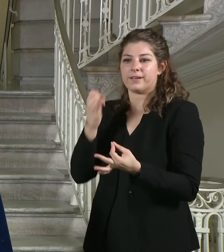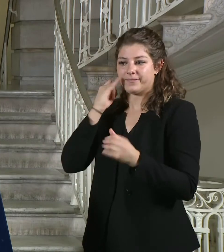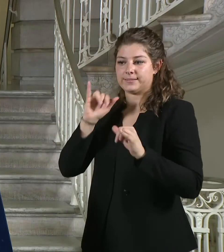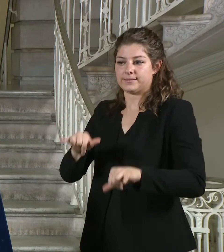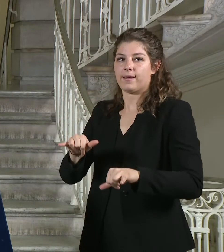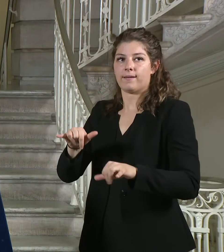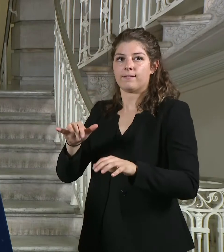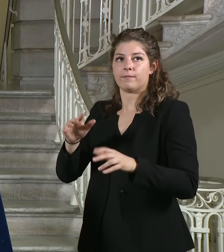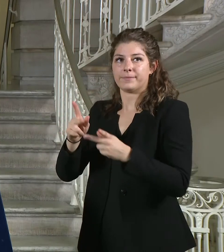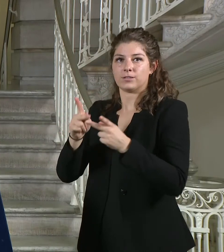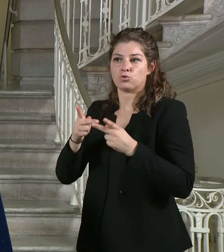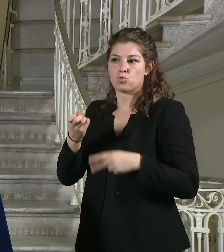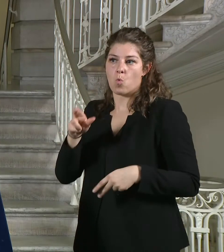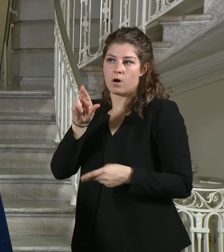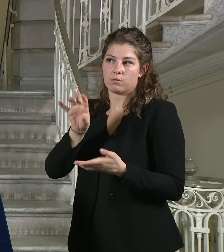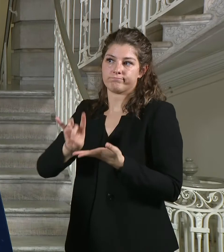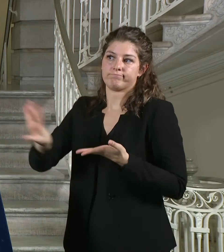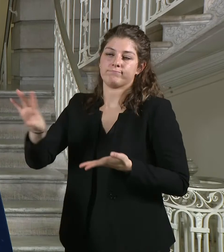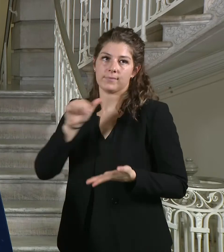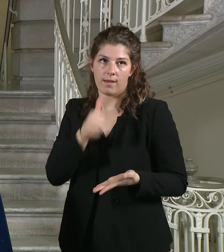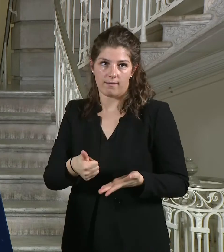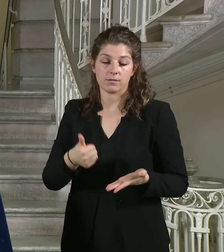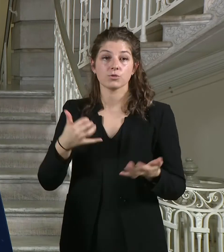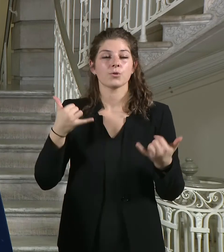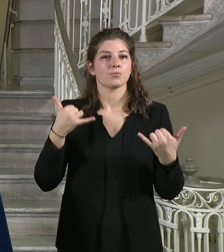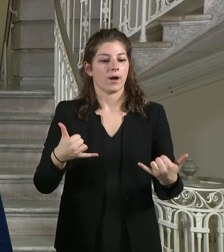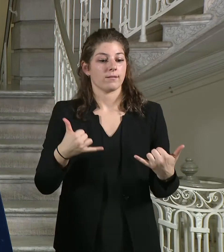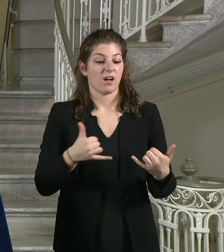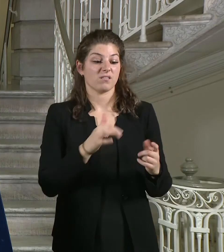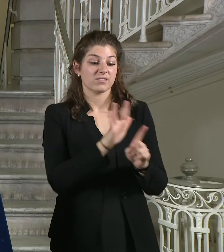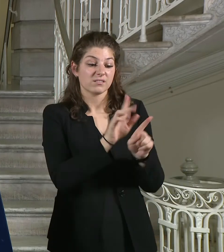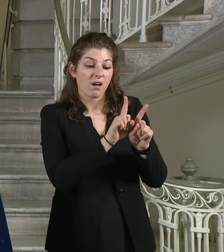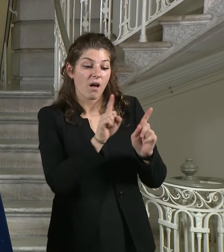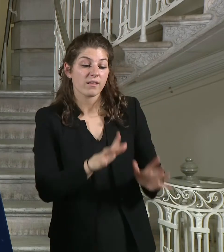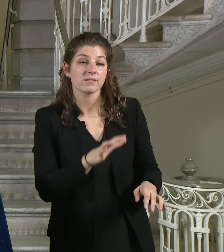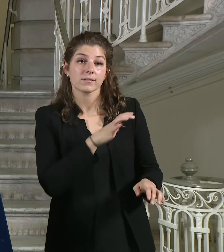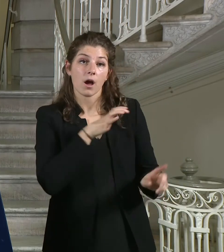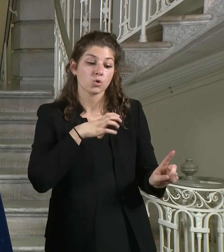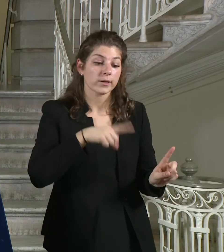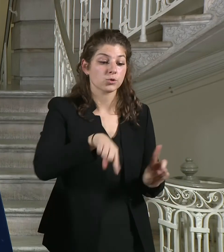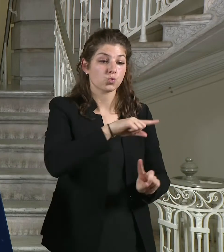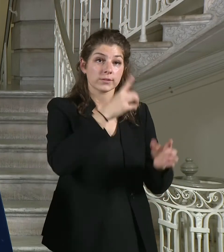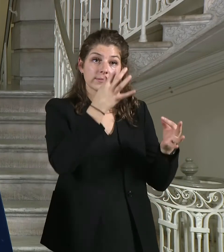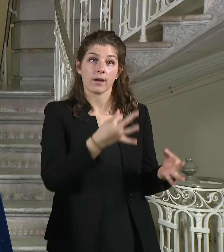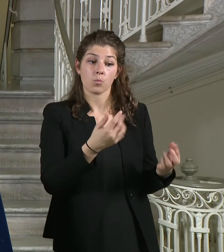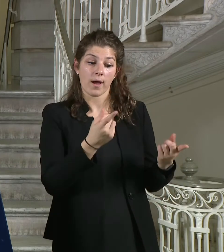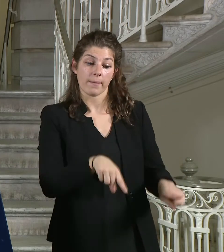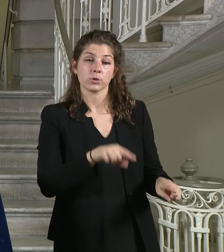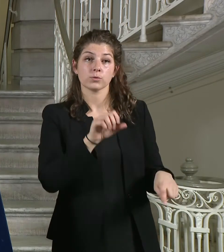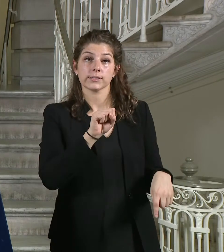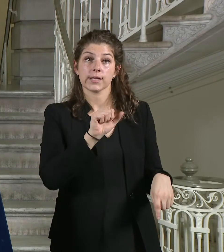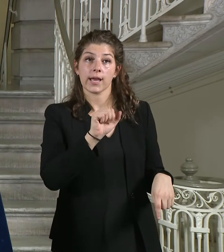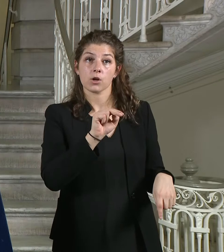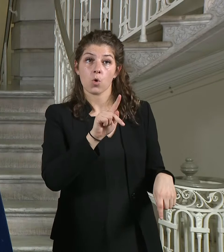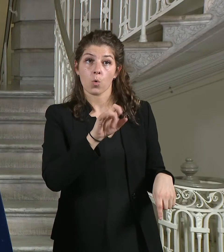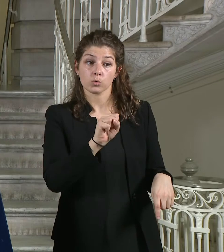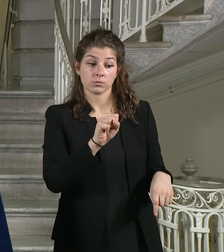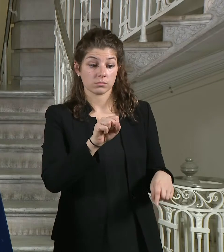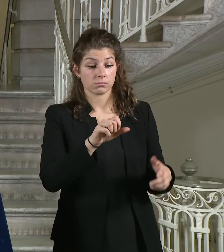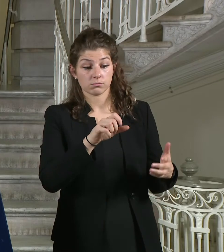HE HAS TO GO BACK IN FRONT OF HIS VOTERS AND THEY WILL DETERMINE IF HE